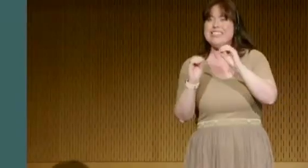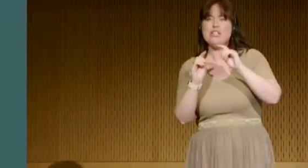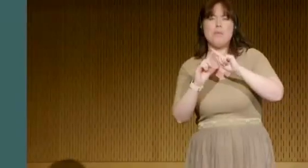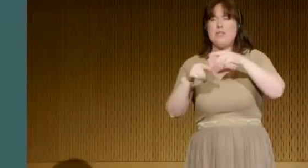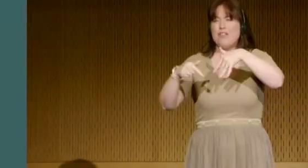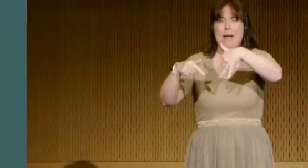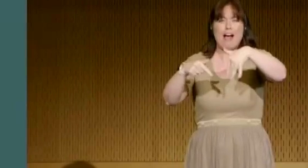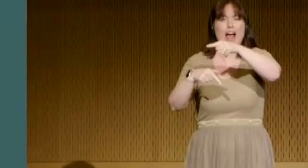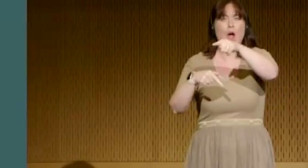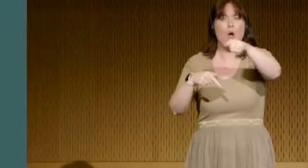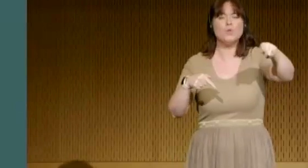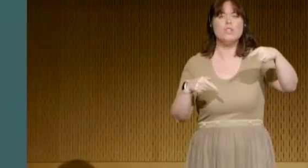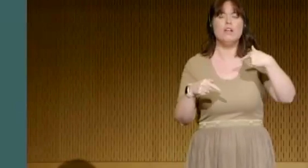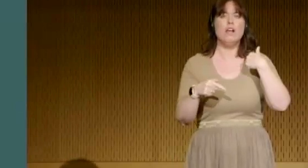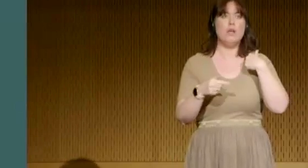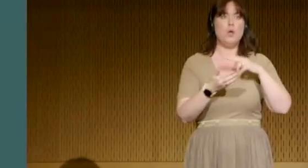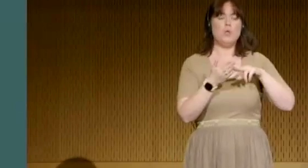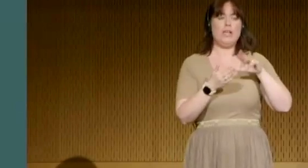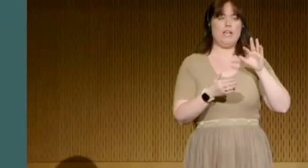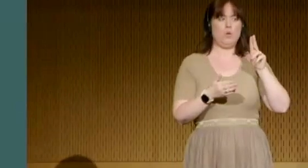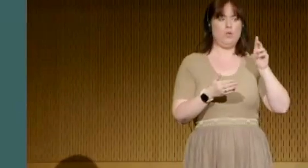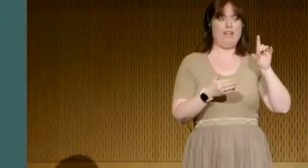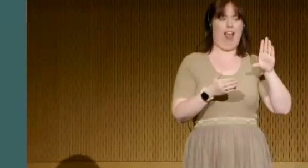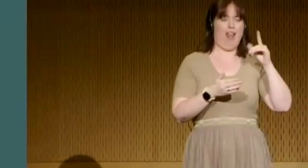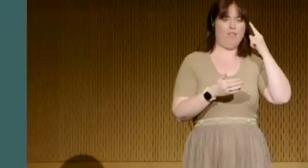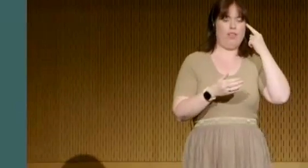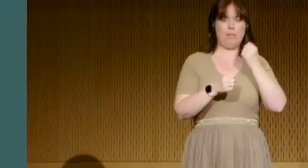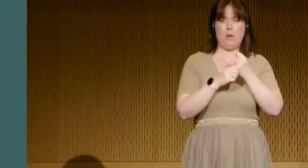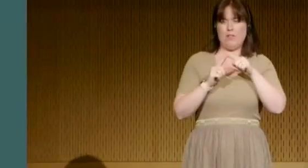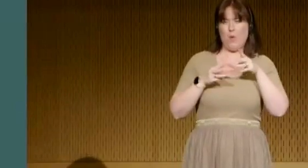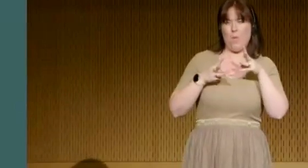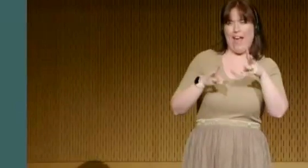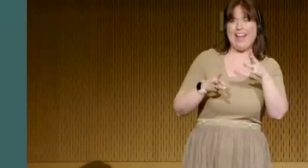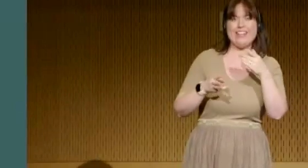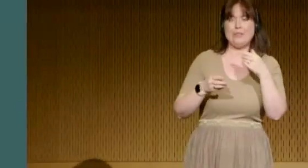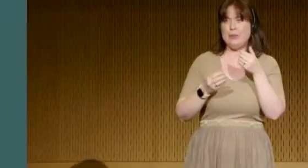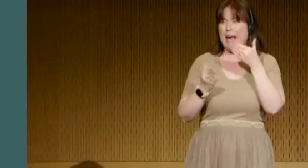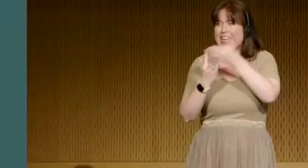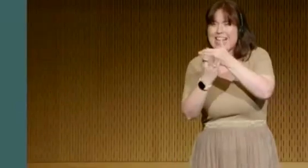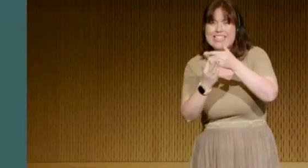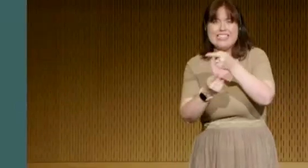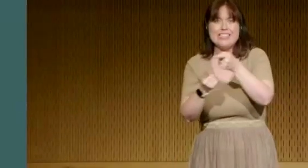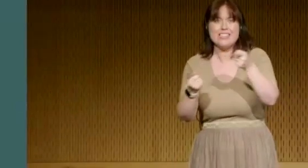using the UDL framework to offer alternatives to just make those classes more accessible to